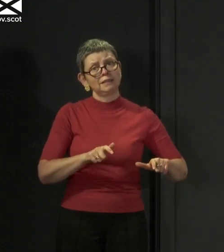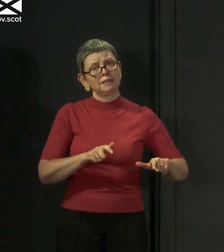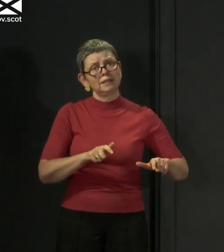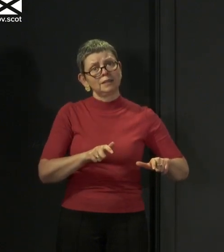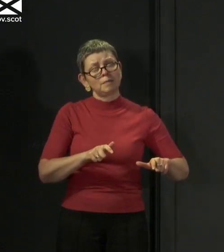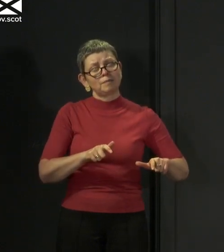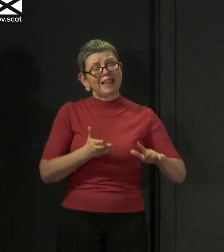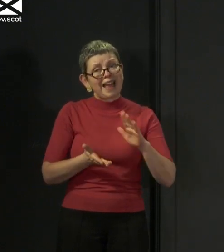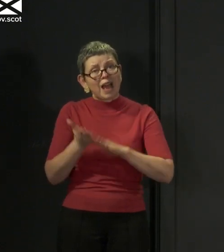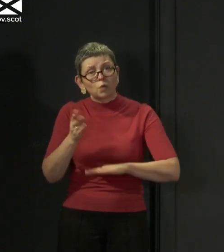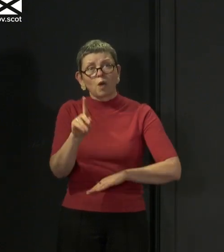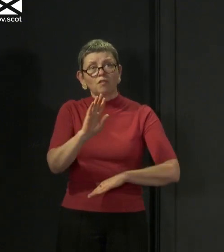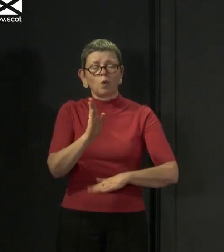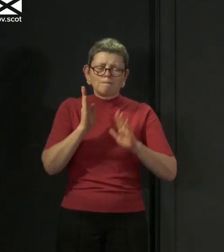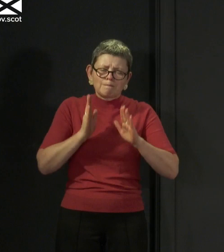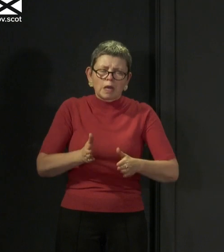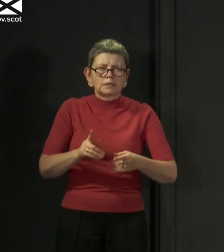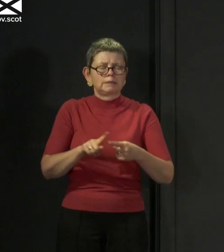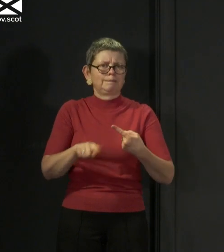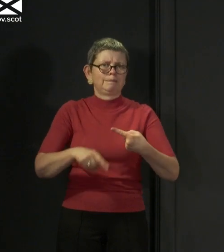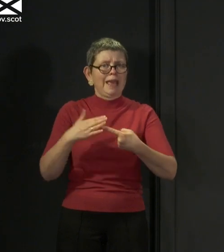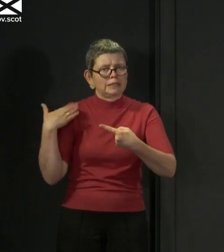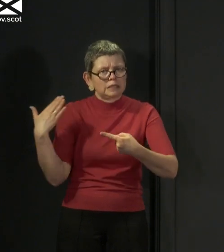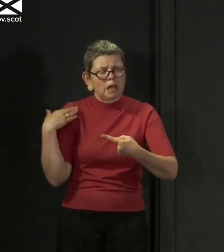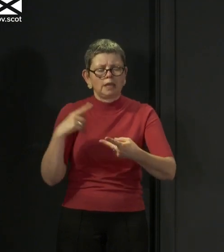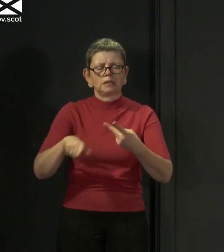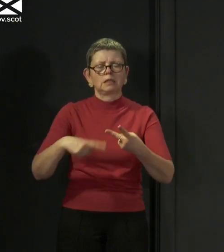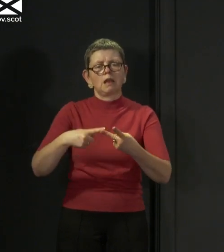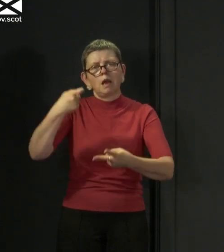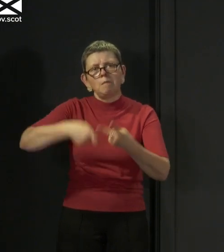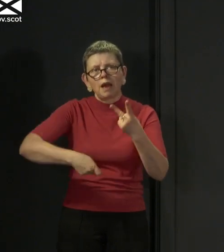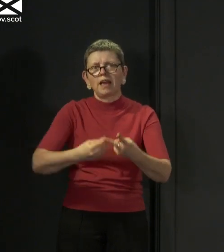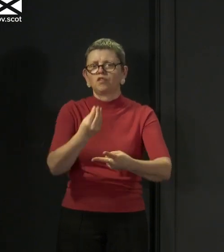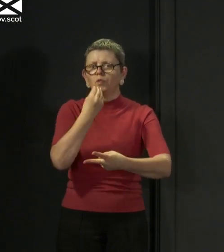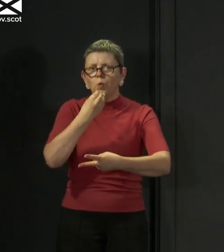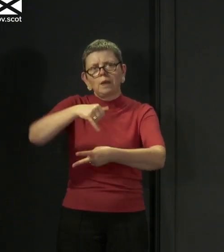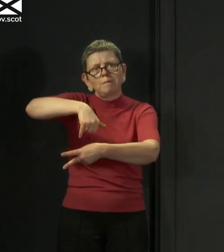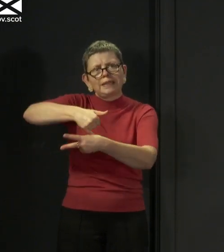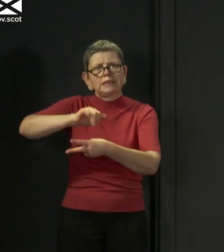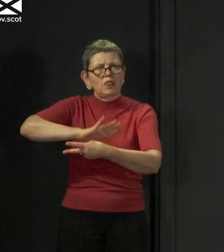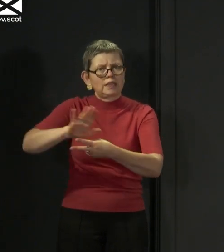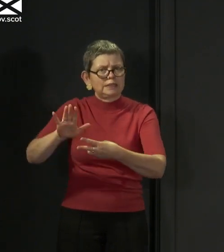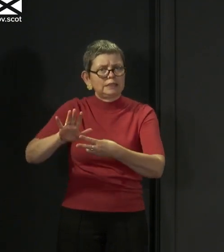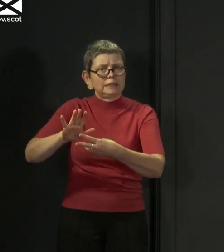Except for essential purposes such as exercise, or buying food or medicines, you should not be going out.